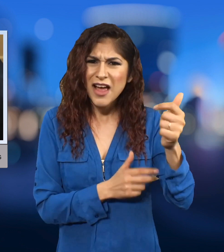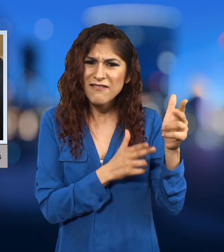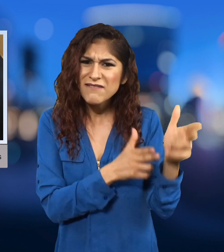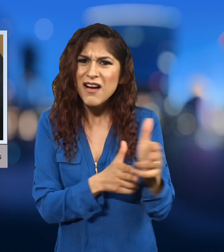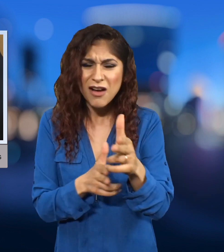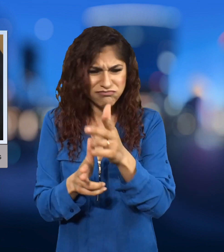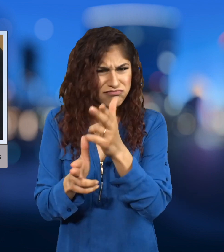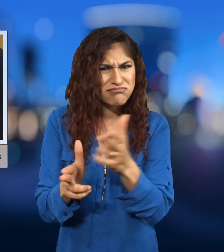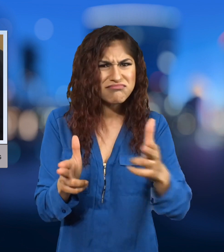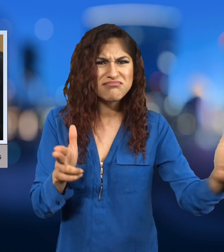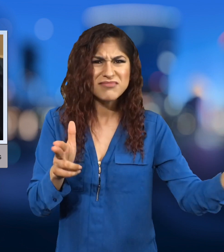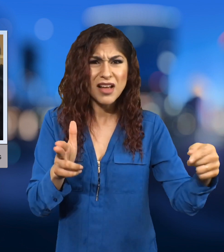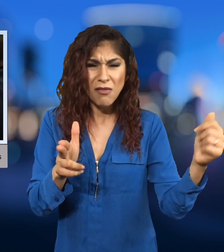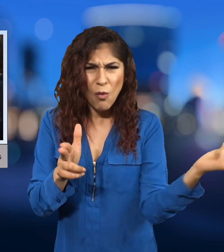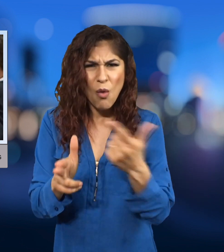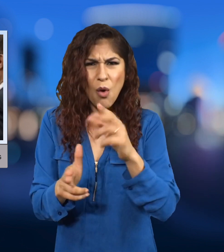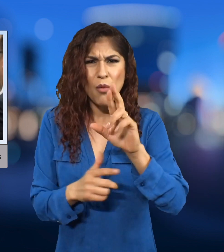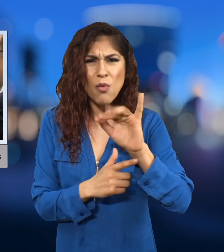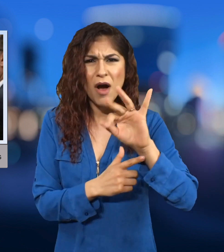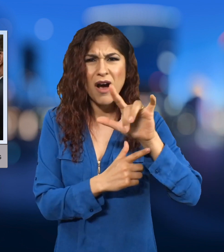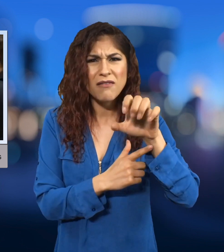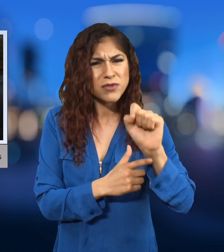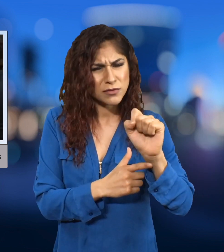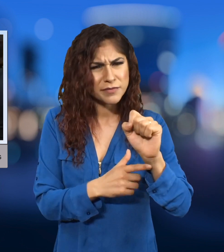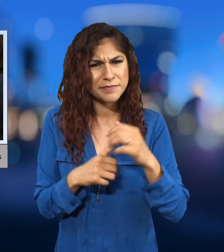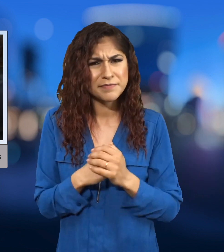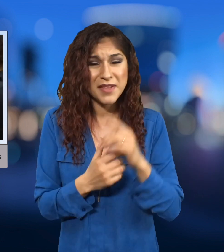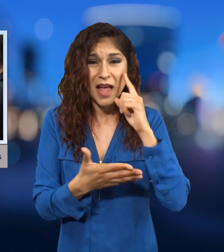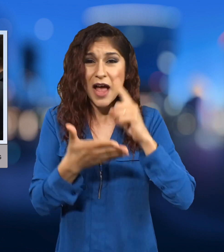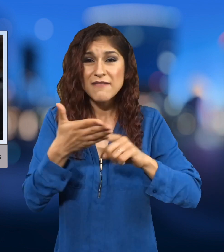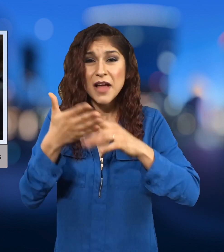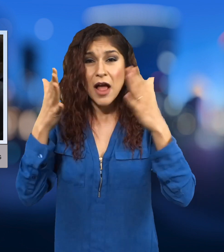10 firearms, all of them rifles.